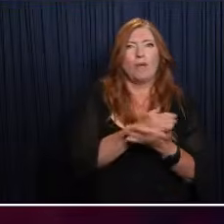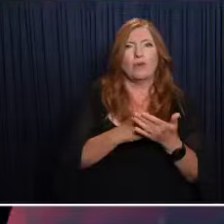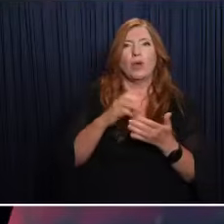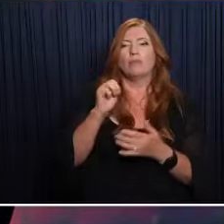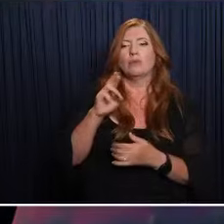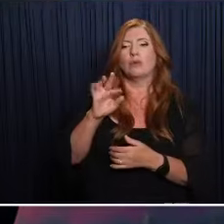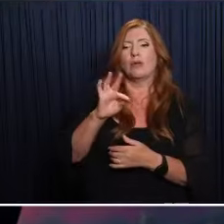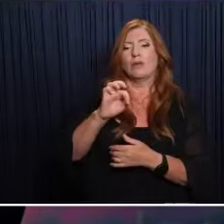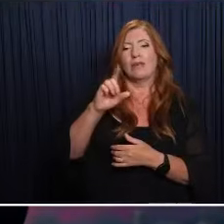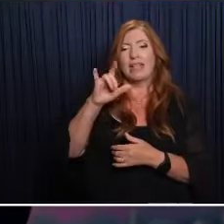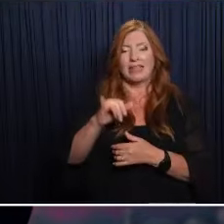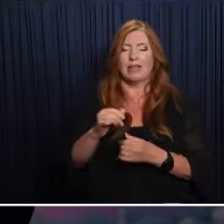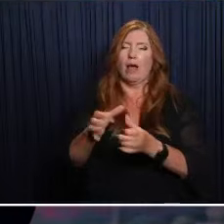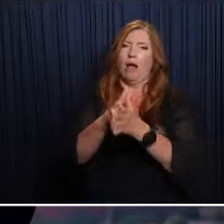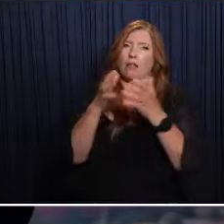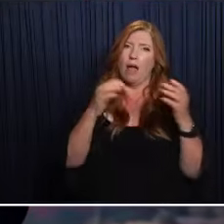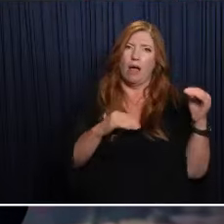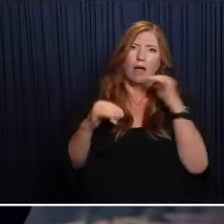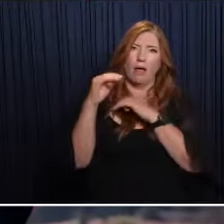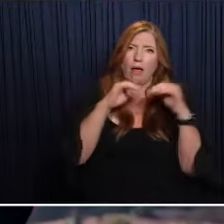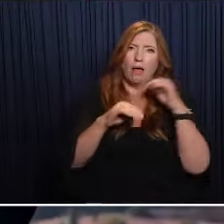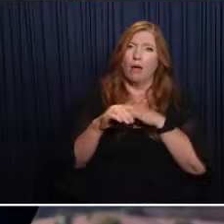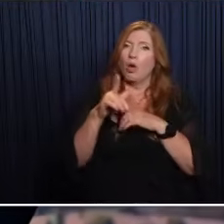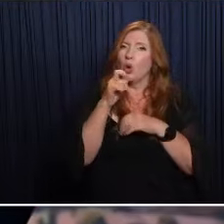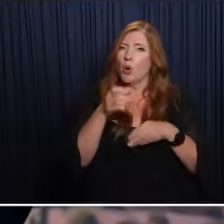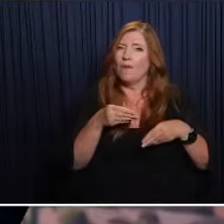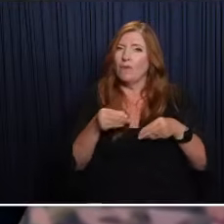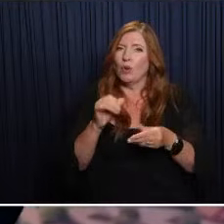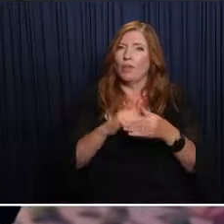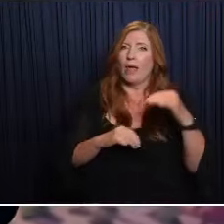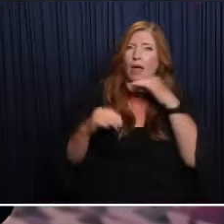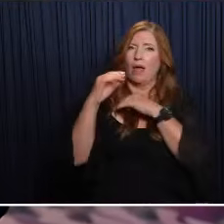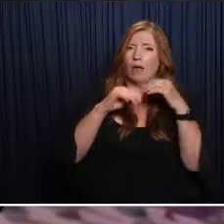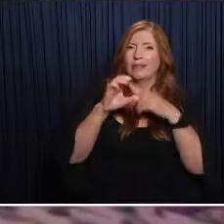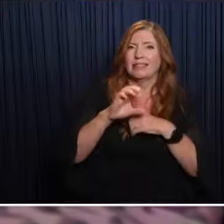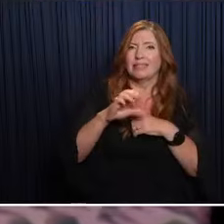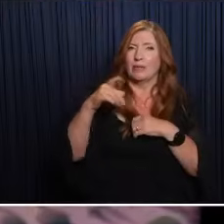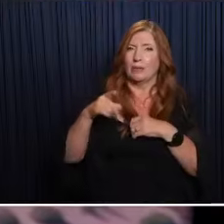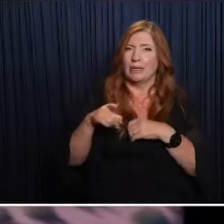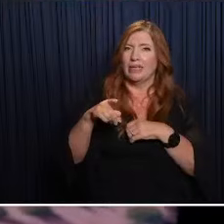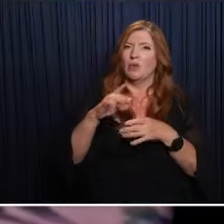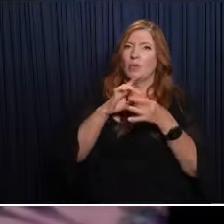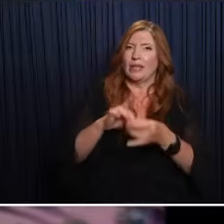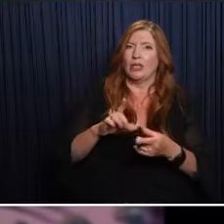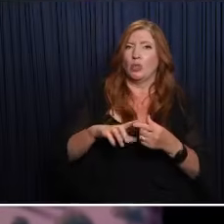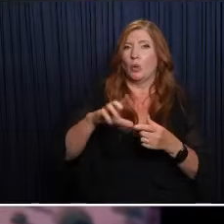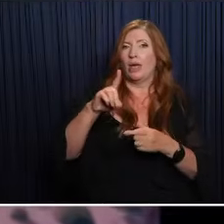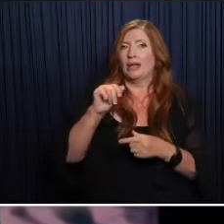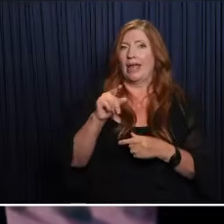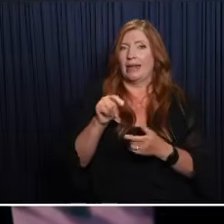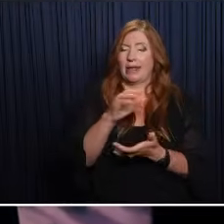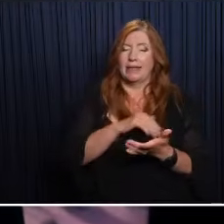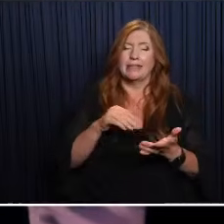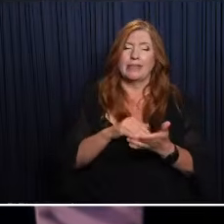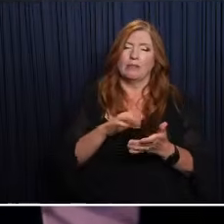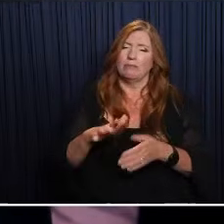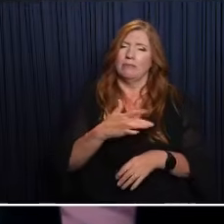GENERATES $1 MILLION TO $MILLION OF LOCAL.